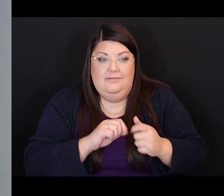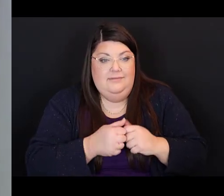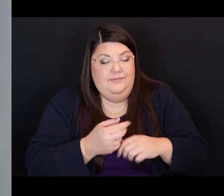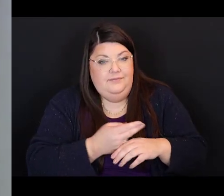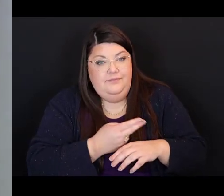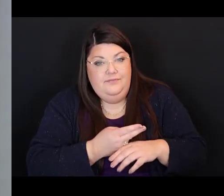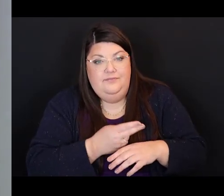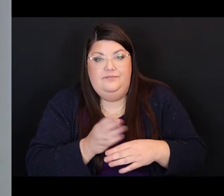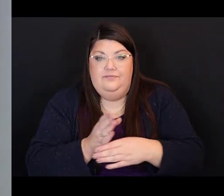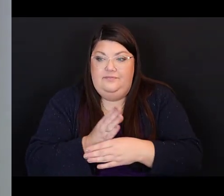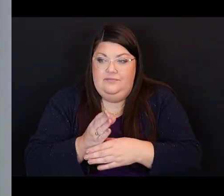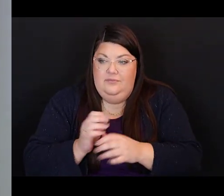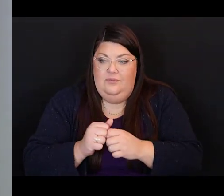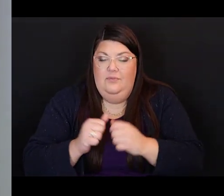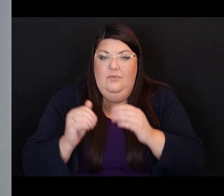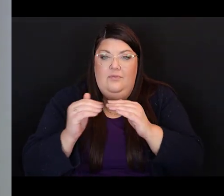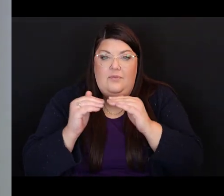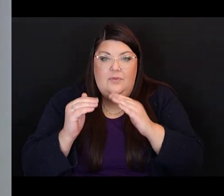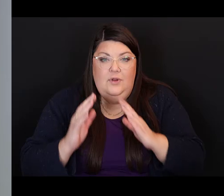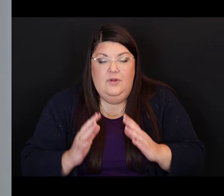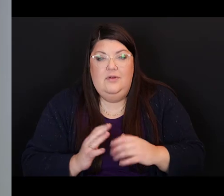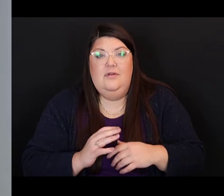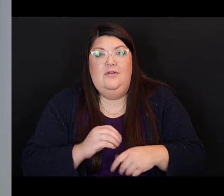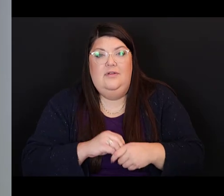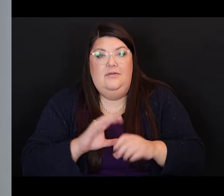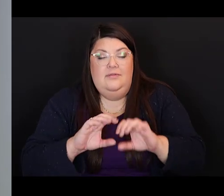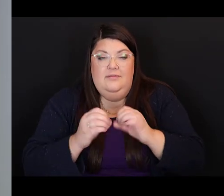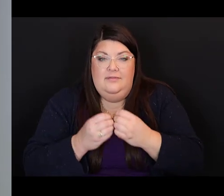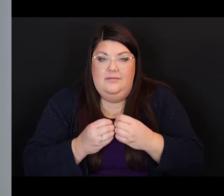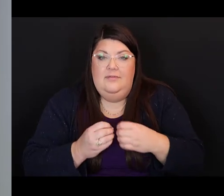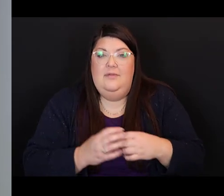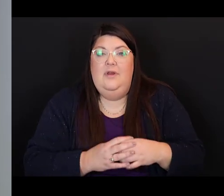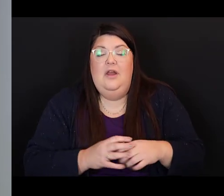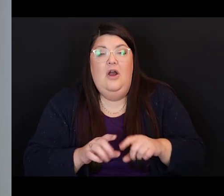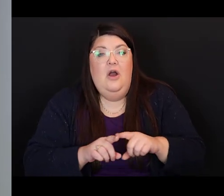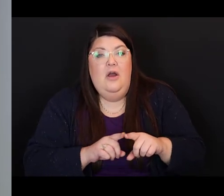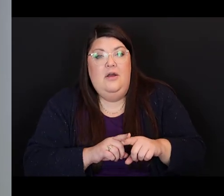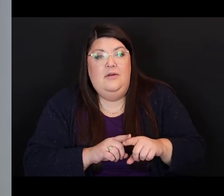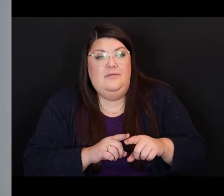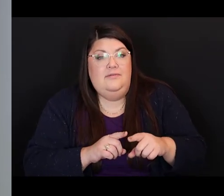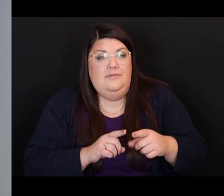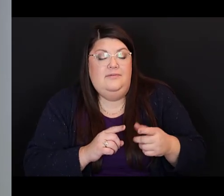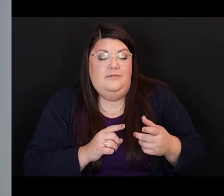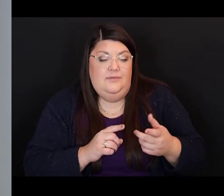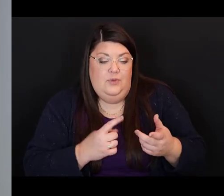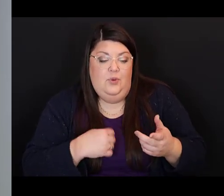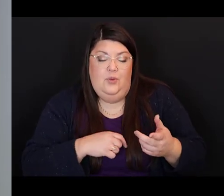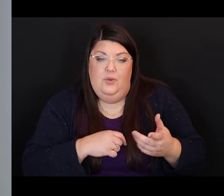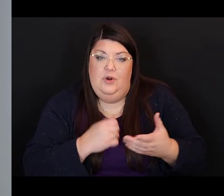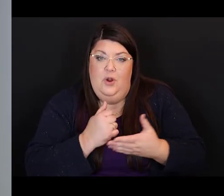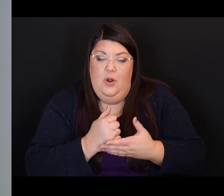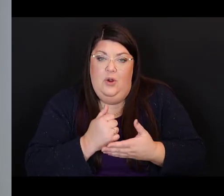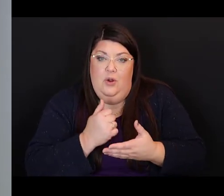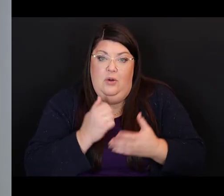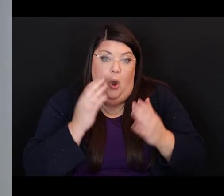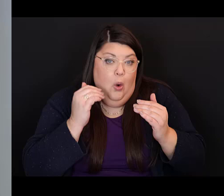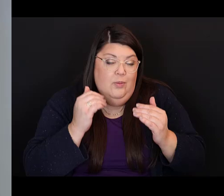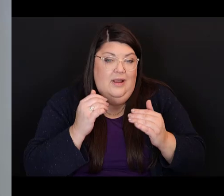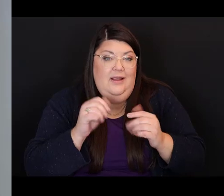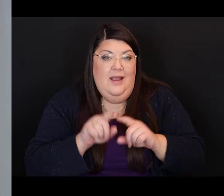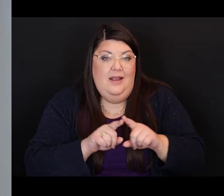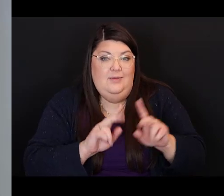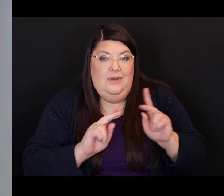shared it with colleagues within my organization. And also, you know we're hoping that as folks are